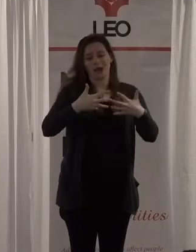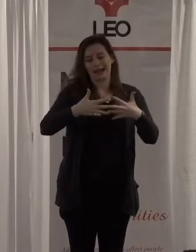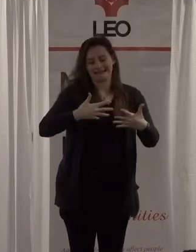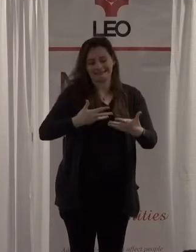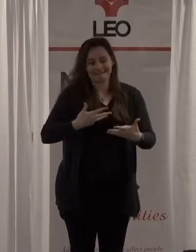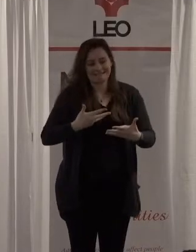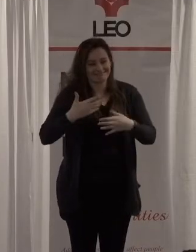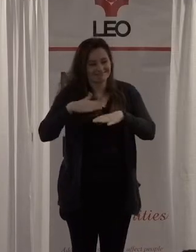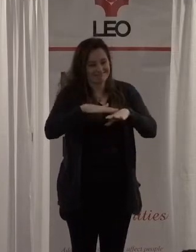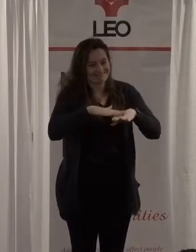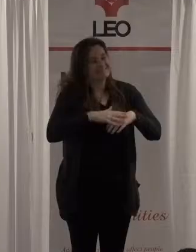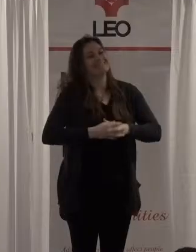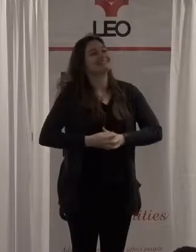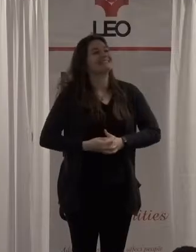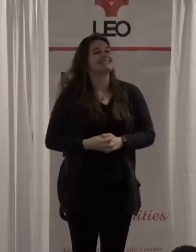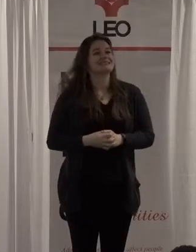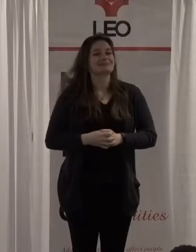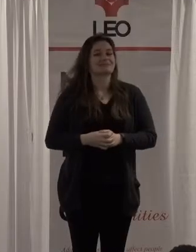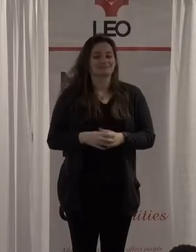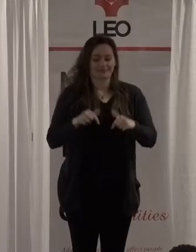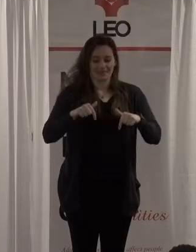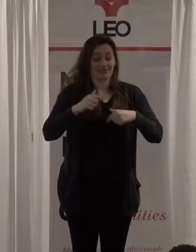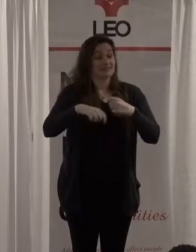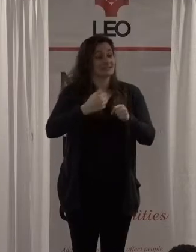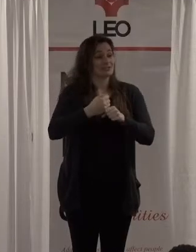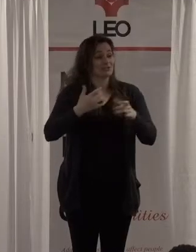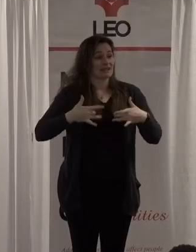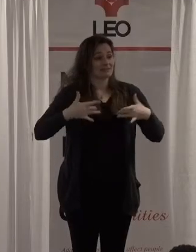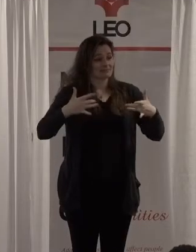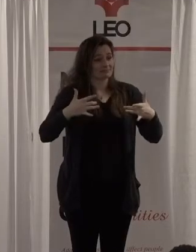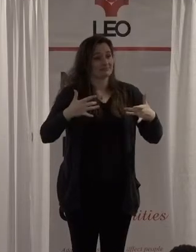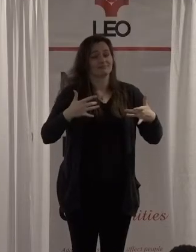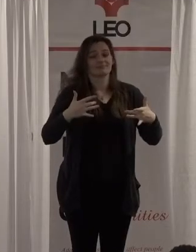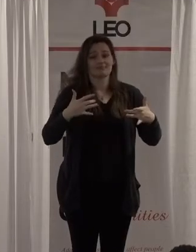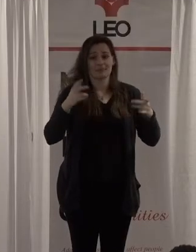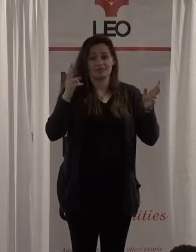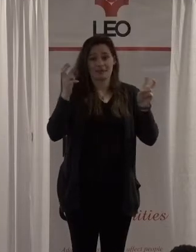BUT THE THEME OF THIS YEAR'S -- THIS YEAR CELEBRATIONS